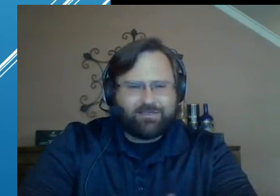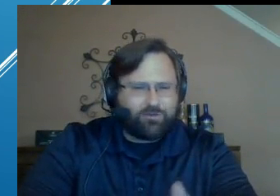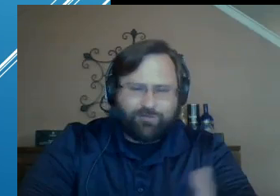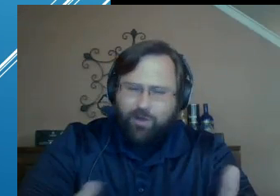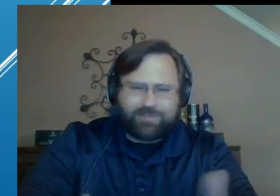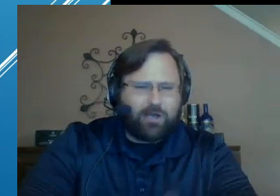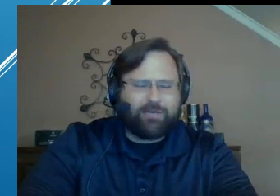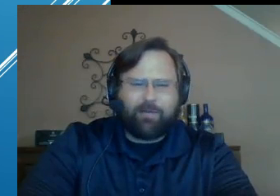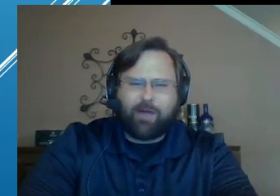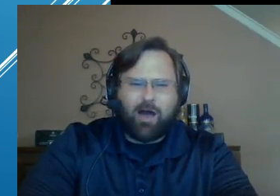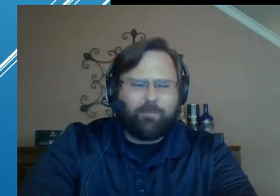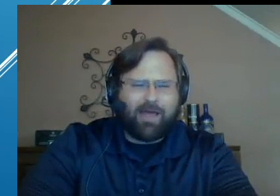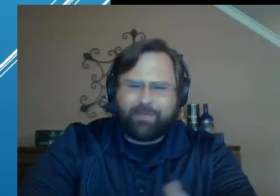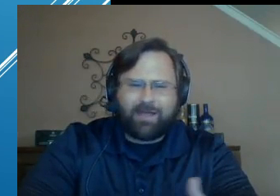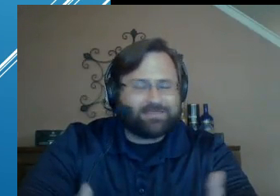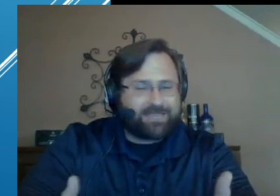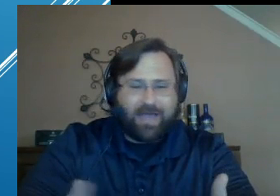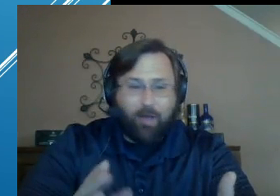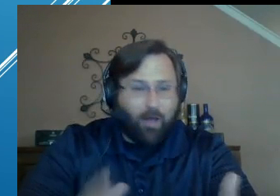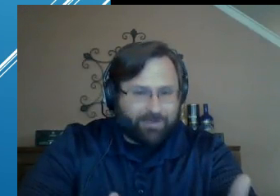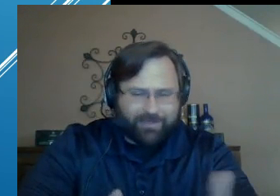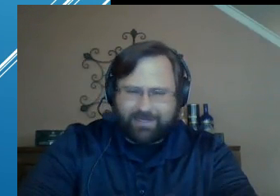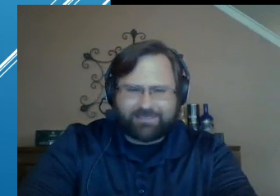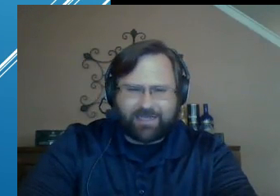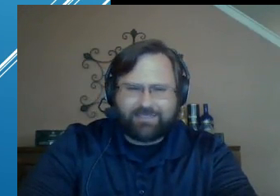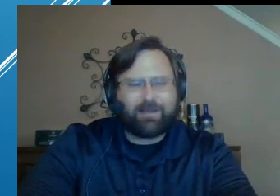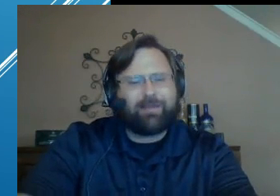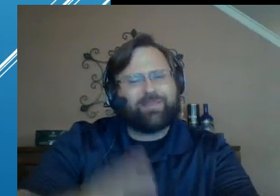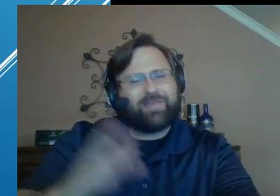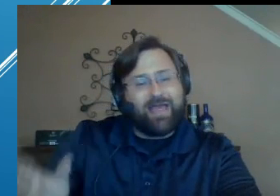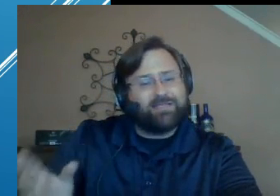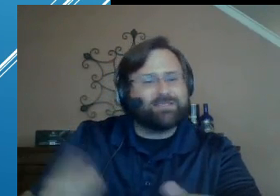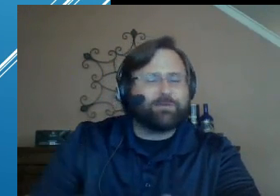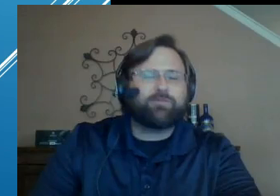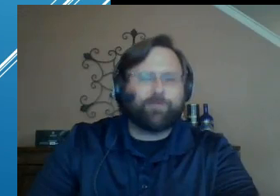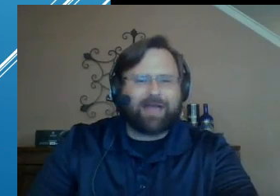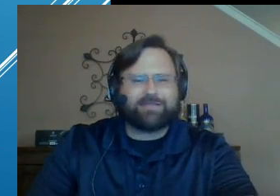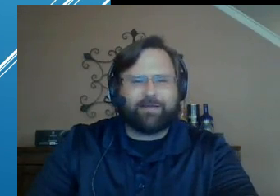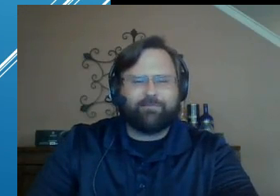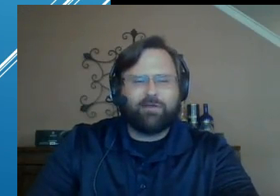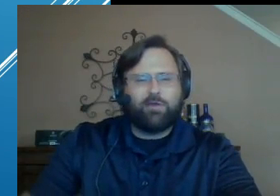so if we have already been talking about Bob I may not sign Bob at the beginning of the sentence but i might at the end simply refer back to him